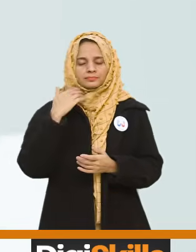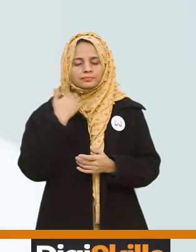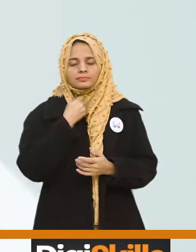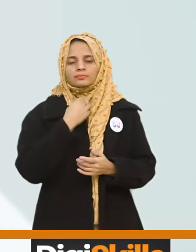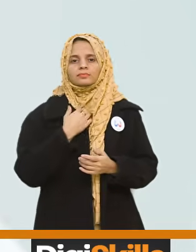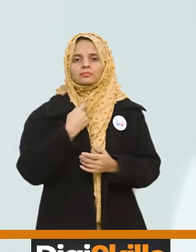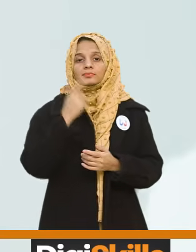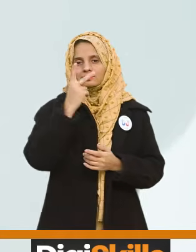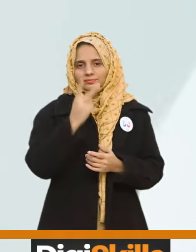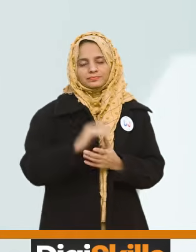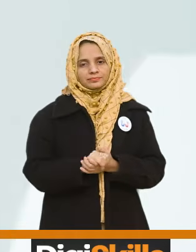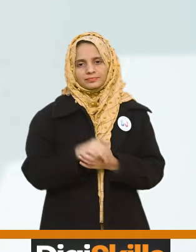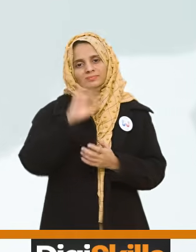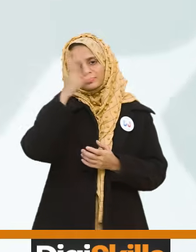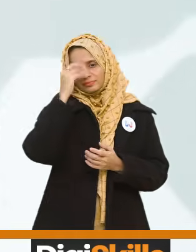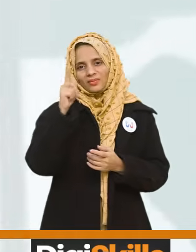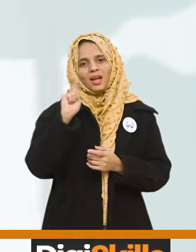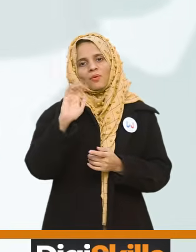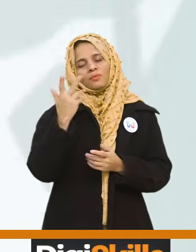Look, the employer has awarded you a project.